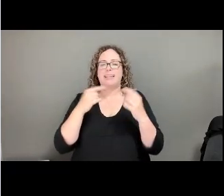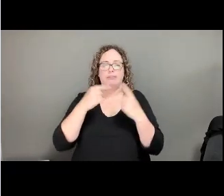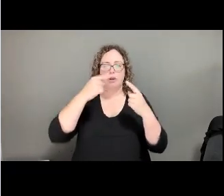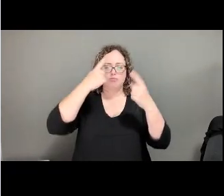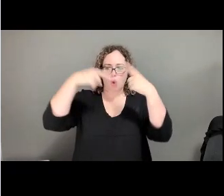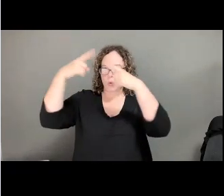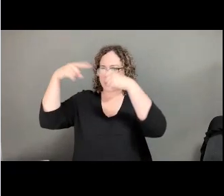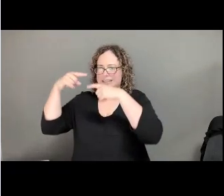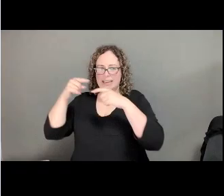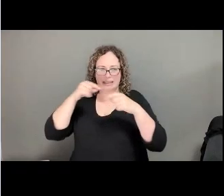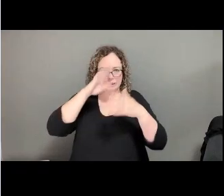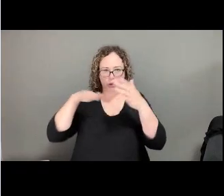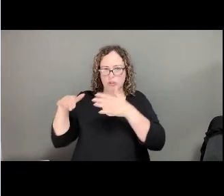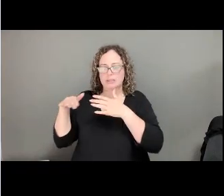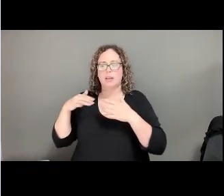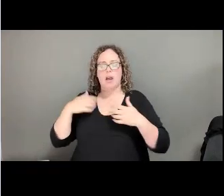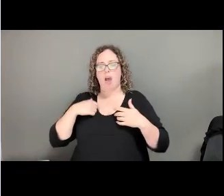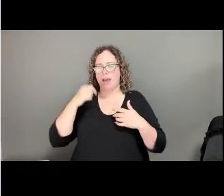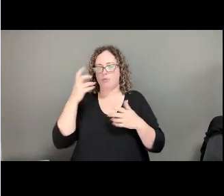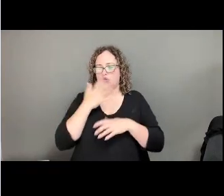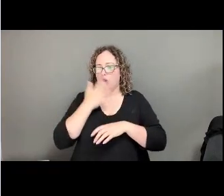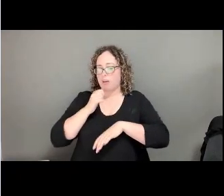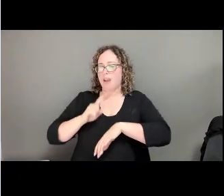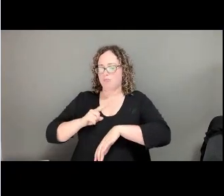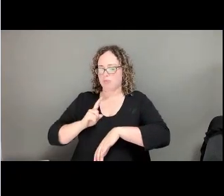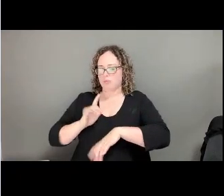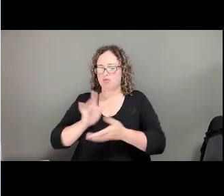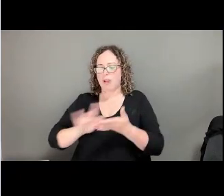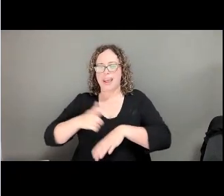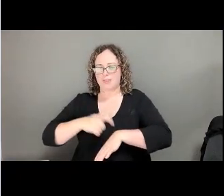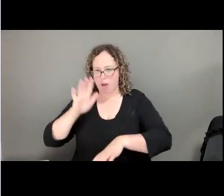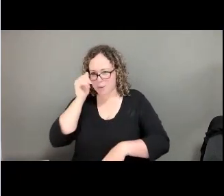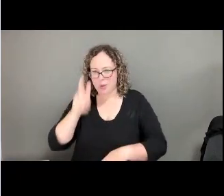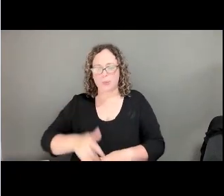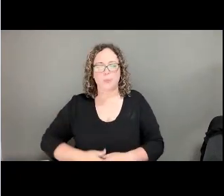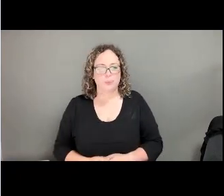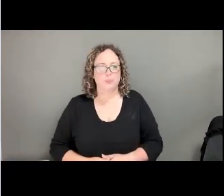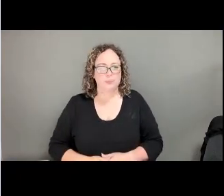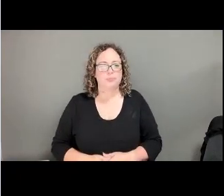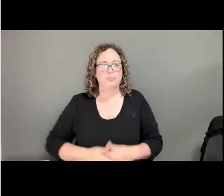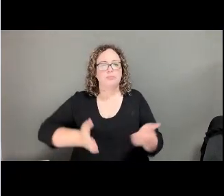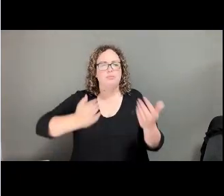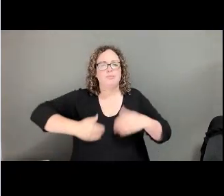I'm going to have to burn through the rest of this. Next slide please. Okay. So you've probably heard about sensory